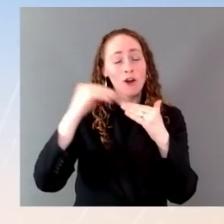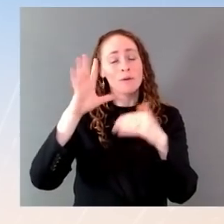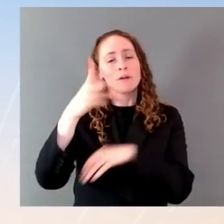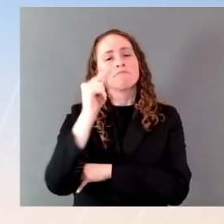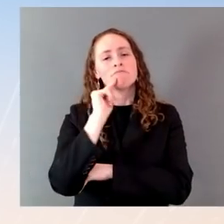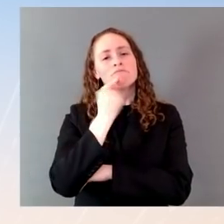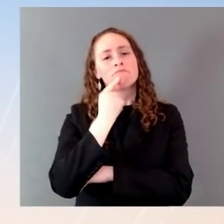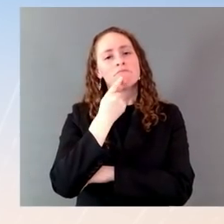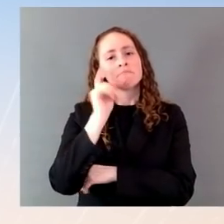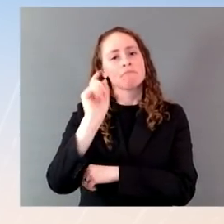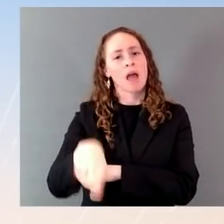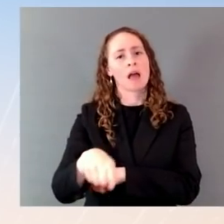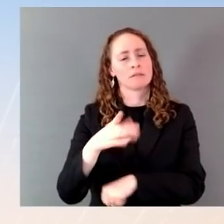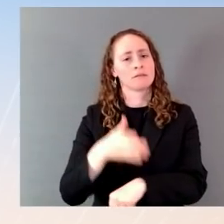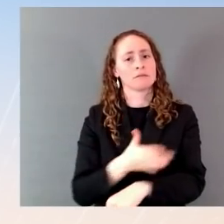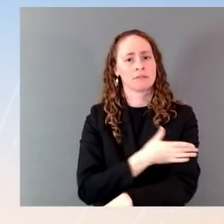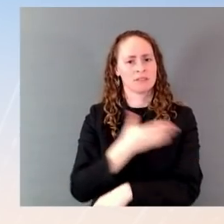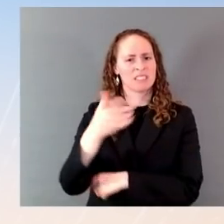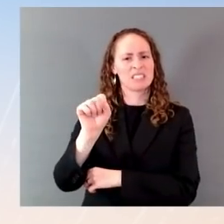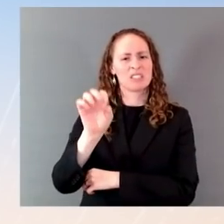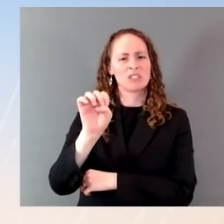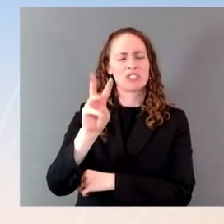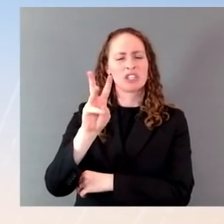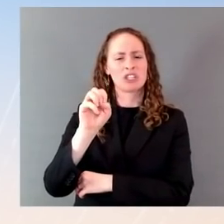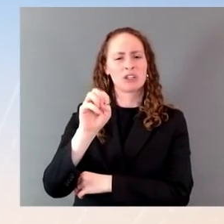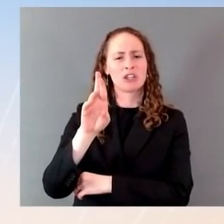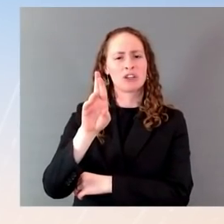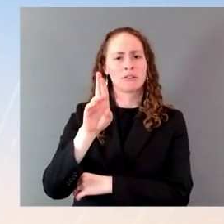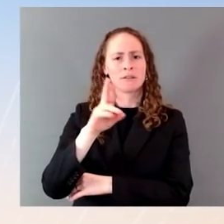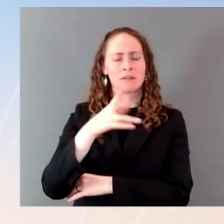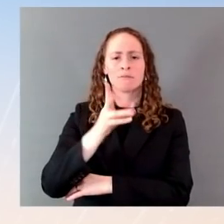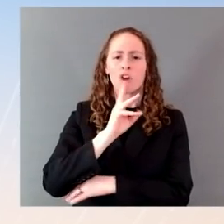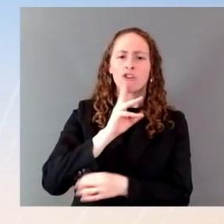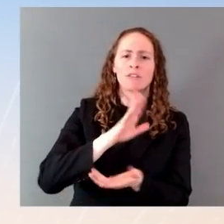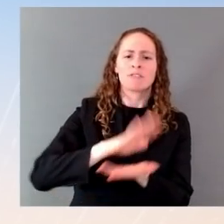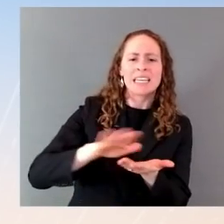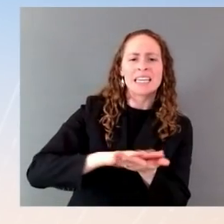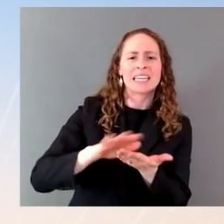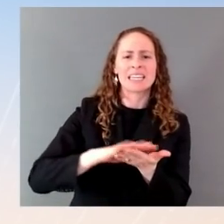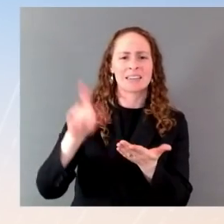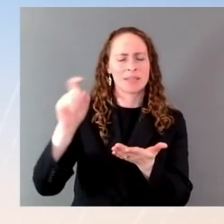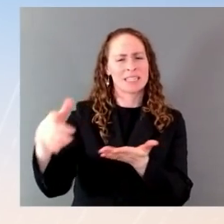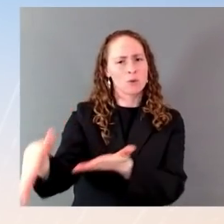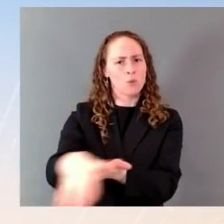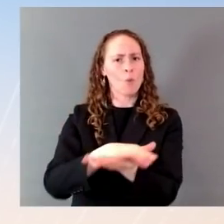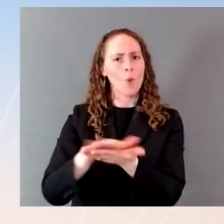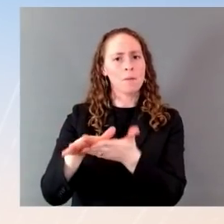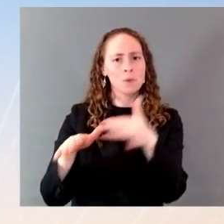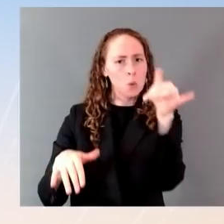deliver clean drinking water in every community. I also wanted to note that, today, the U.S. Surgeon General Vivek Murthy